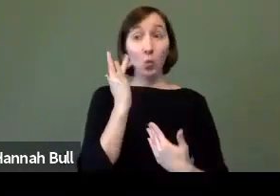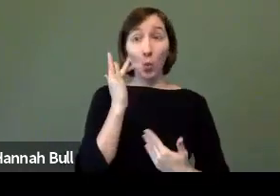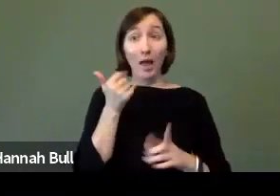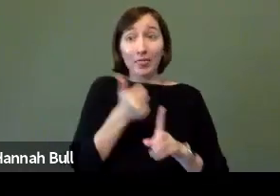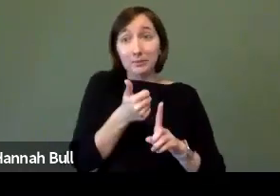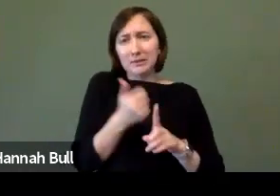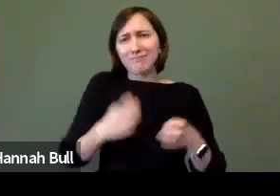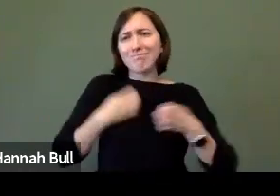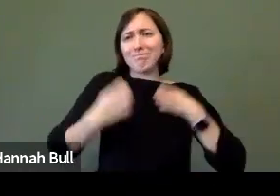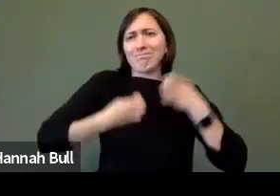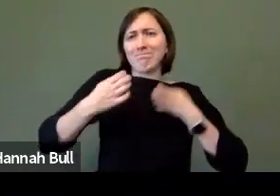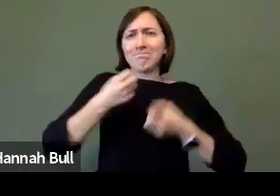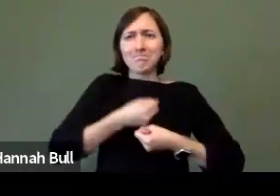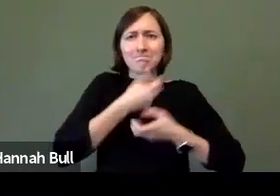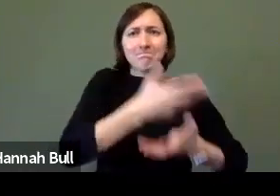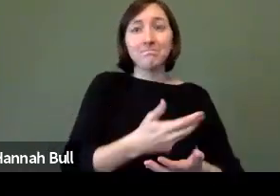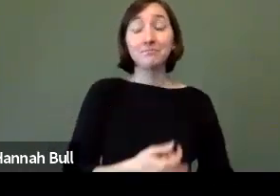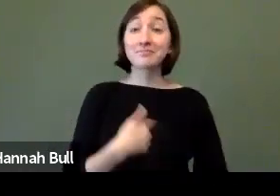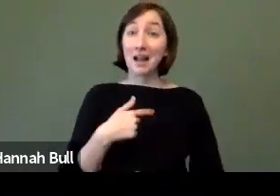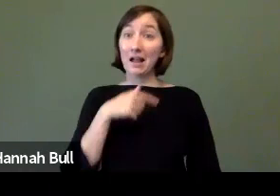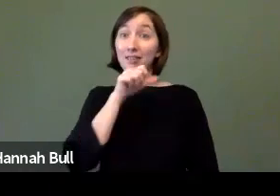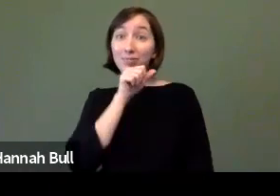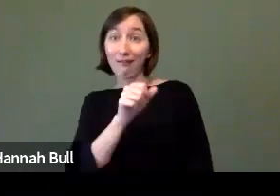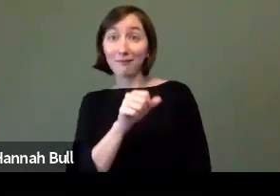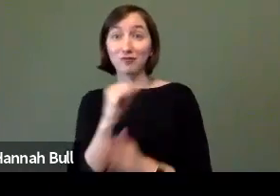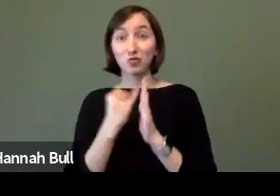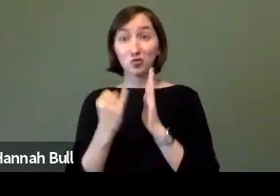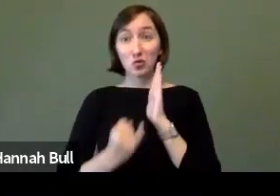I love to draw with pen and paper